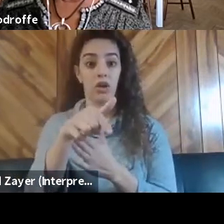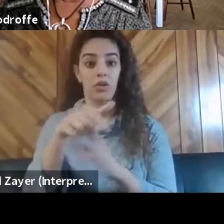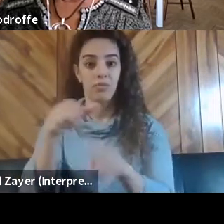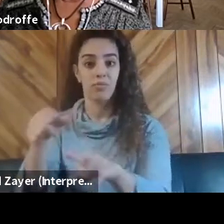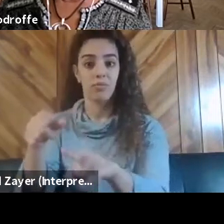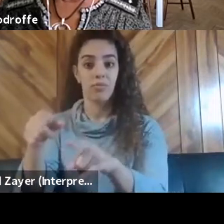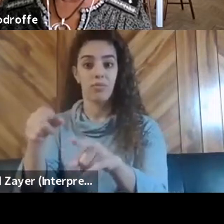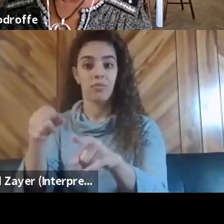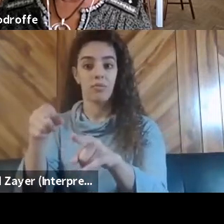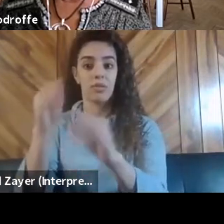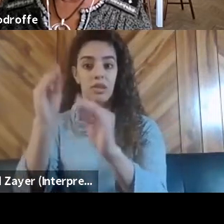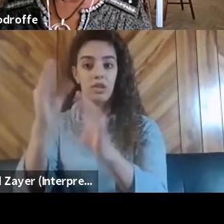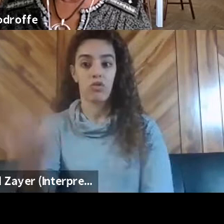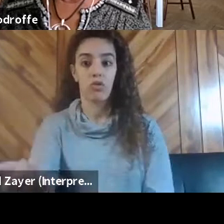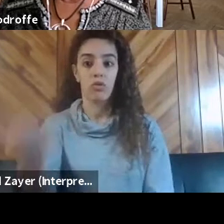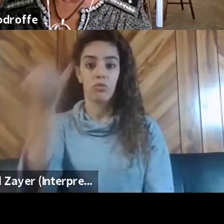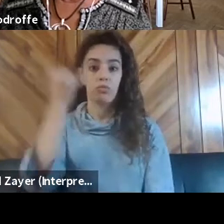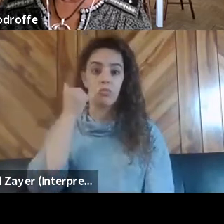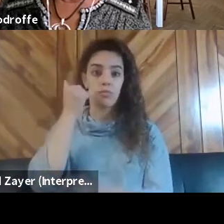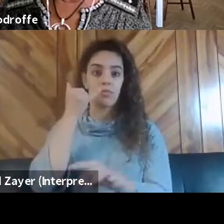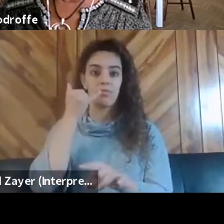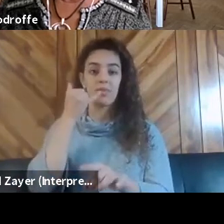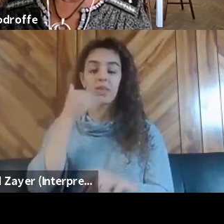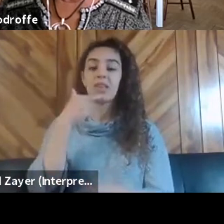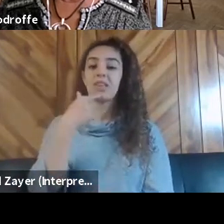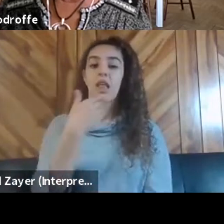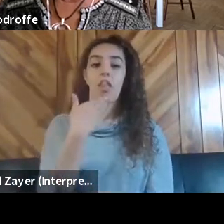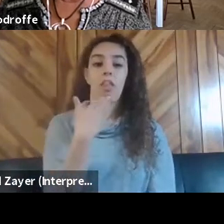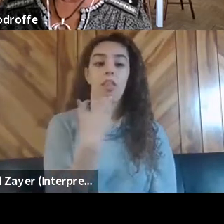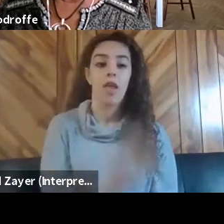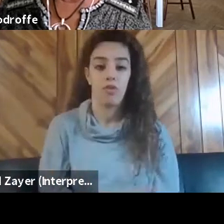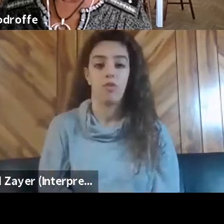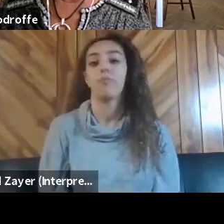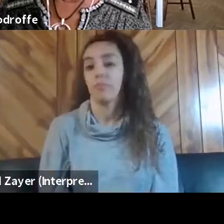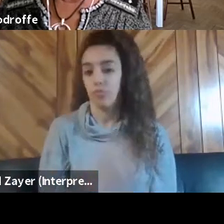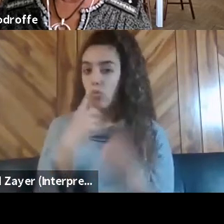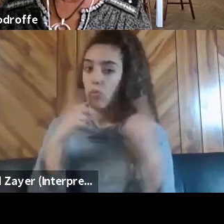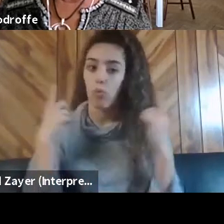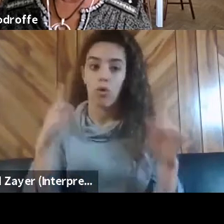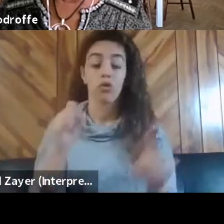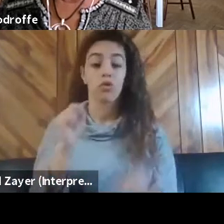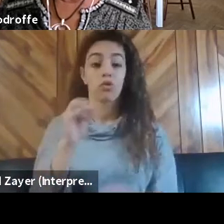thank you at work. And so, again, it was just understanding